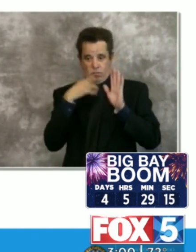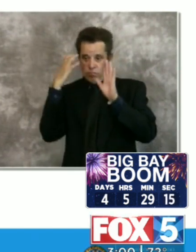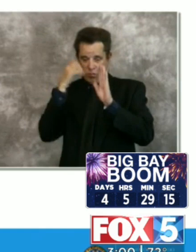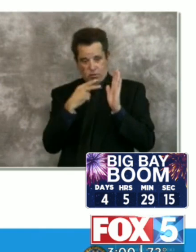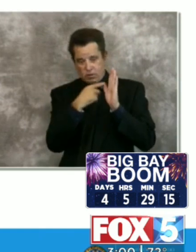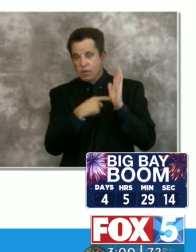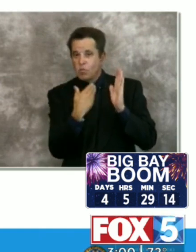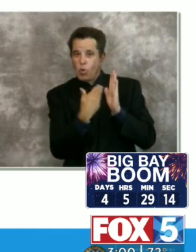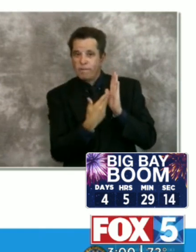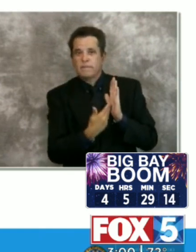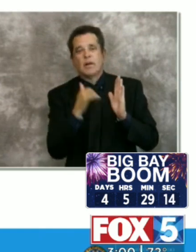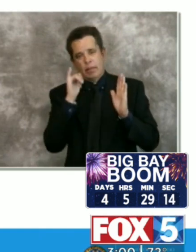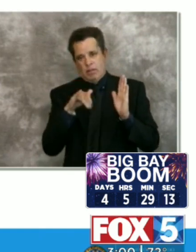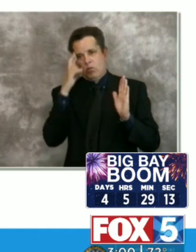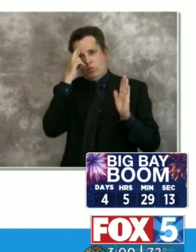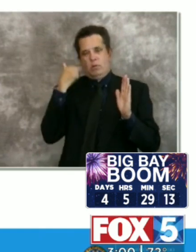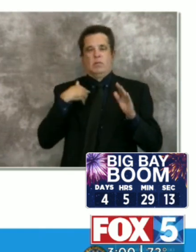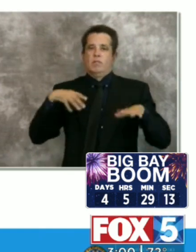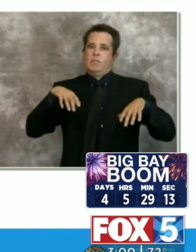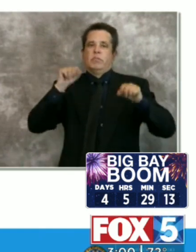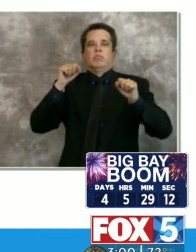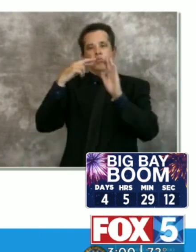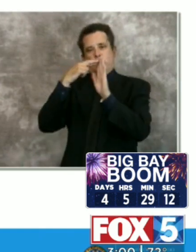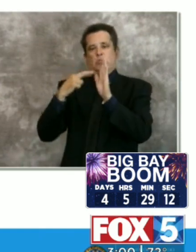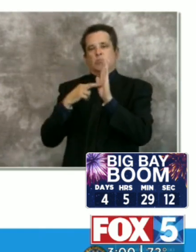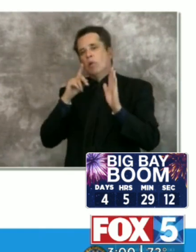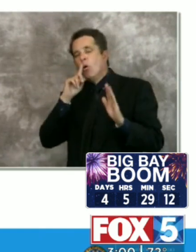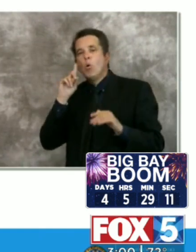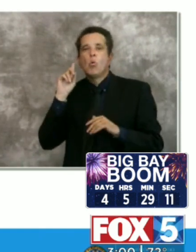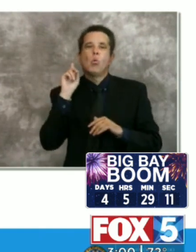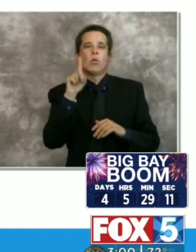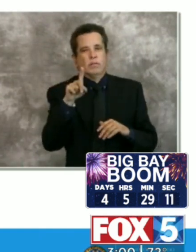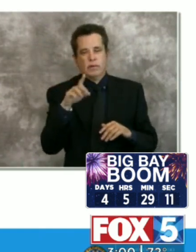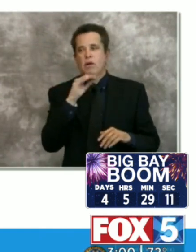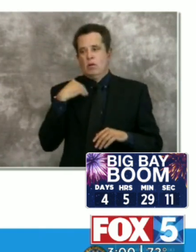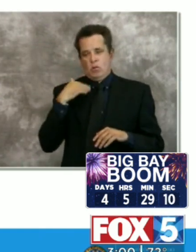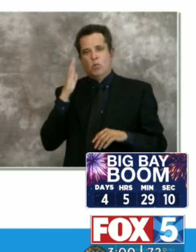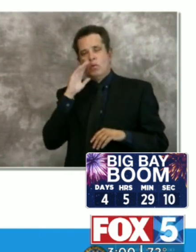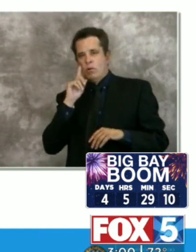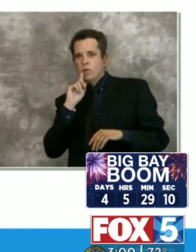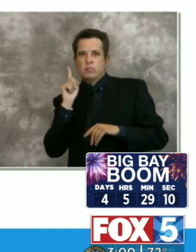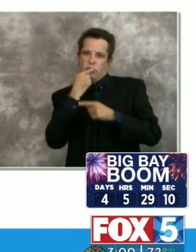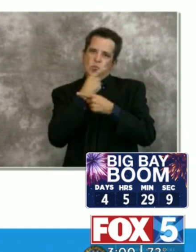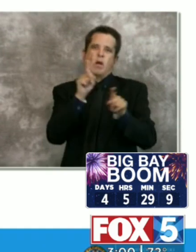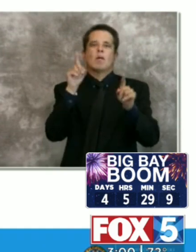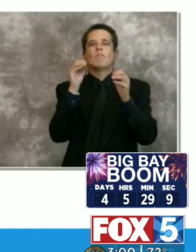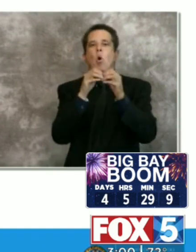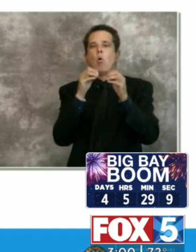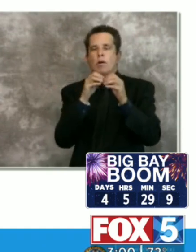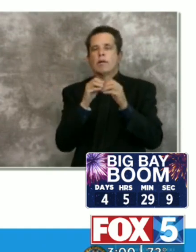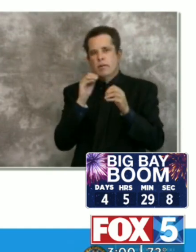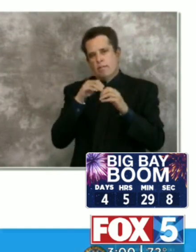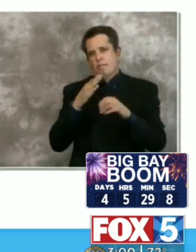LARGEST NUMBER OF POSITIVE CASES ARE BEING OBSERVED THESE DATA CONTRIBUTE TO ACTIONS